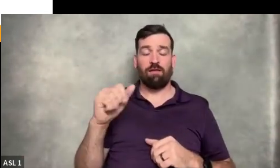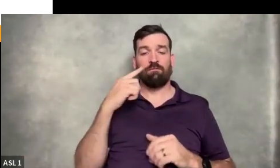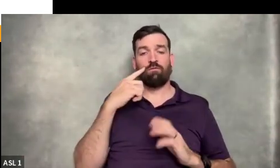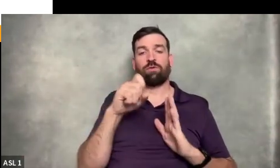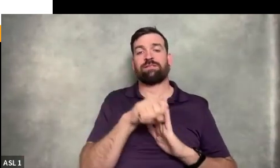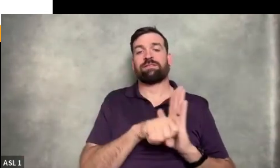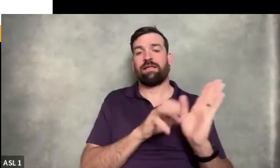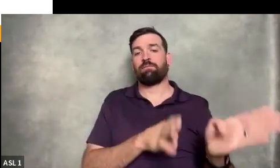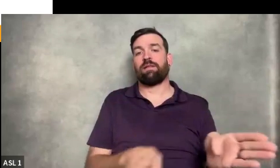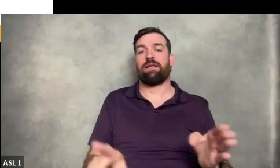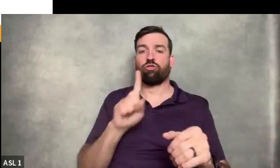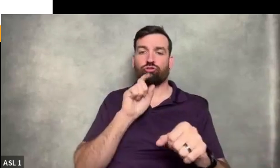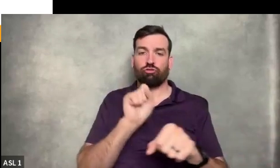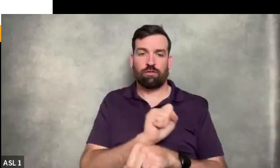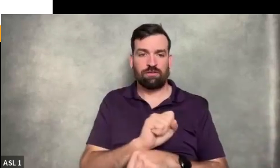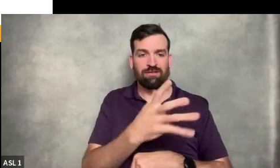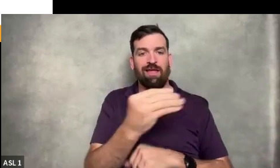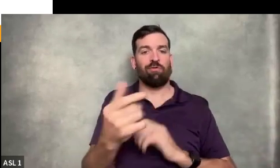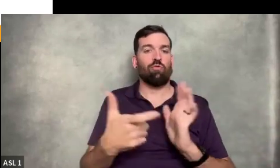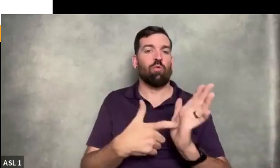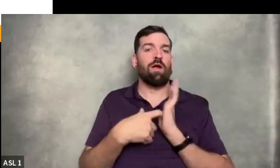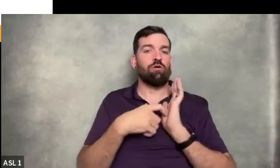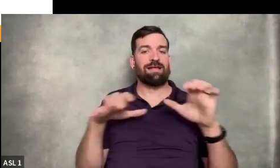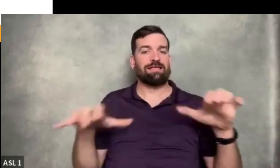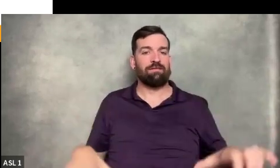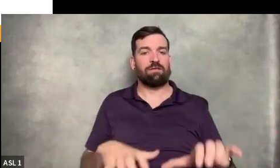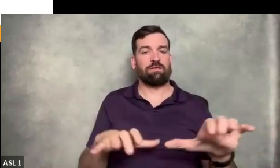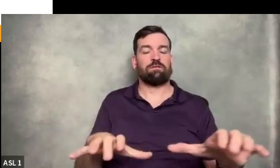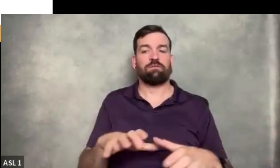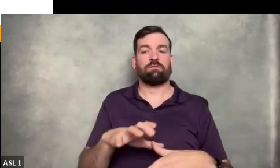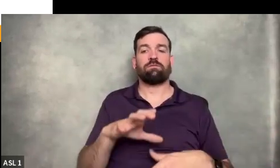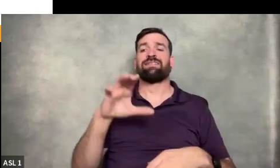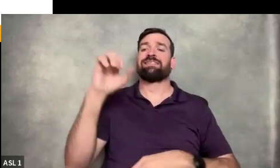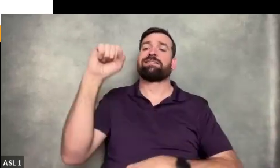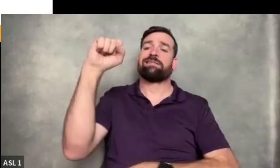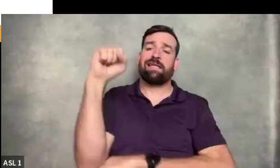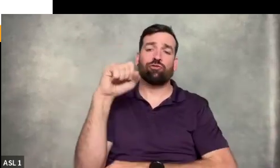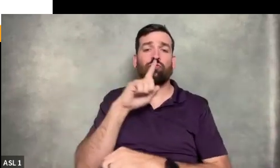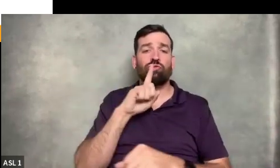Assurances and Required Activities. It includes statutory assurances and activities related to